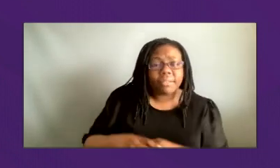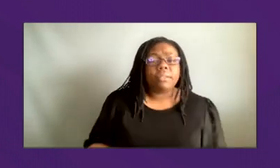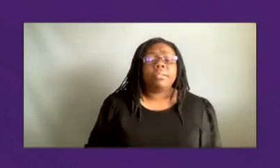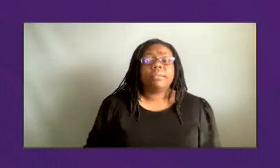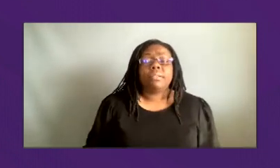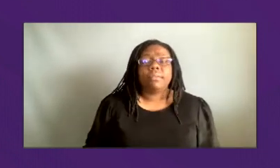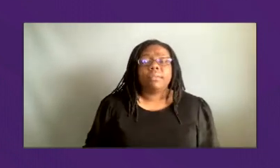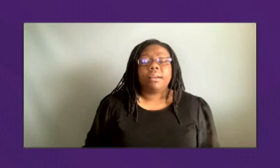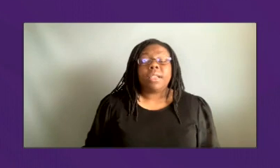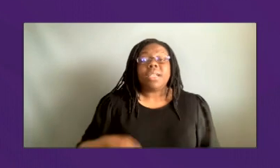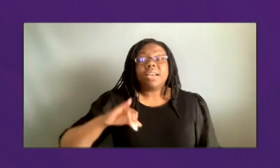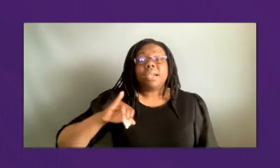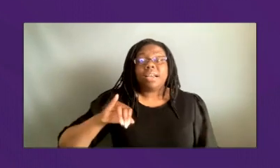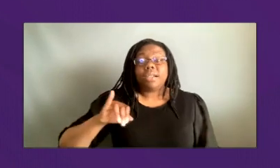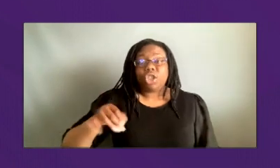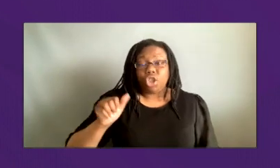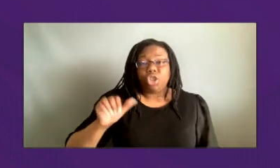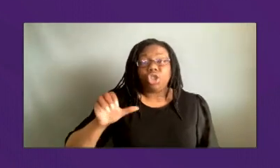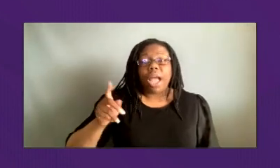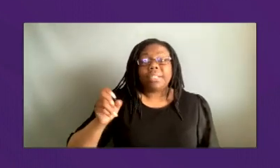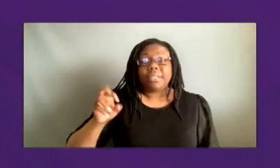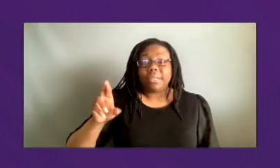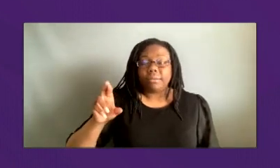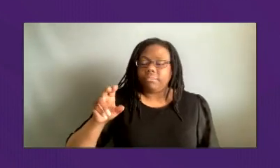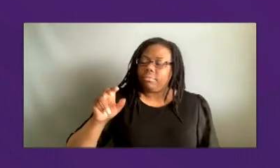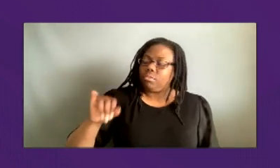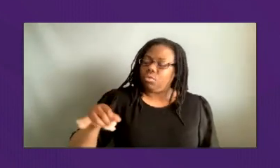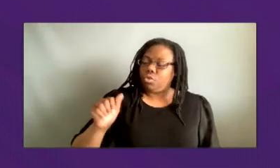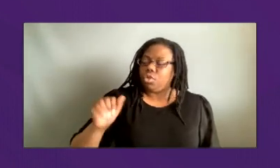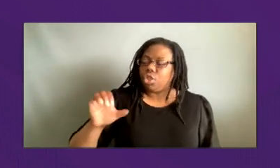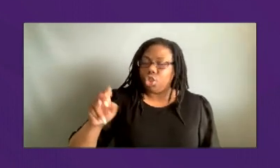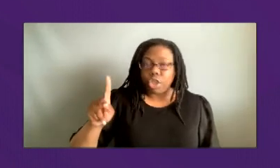take drastic measures to solve what they called at the time, the Indian problem.